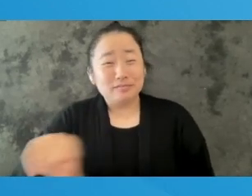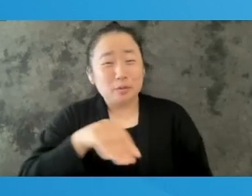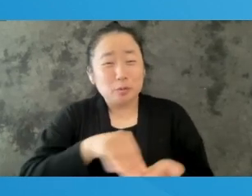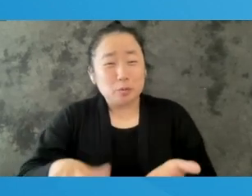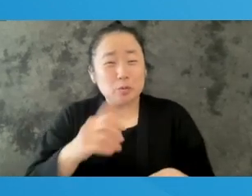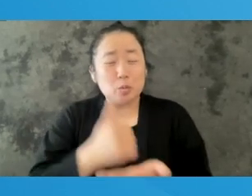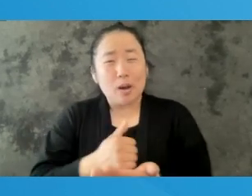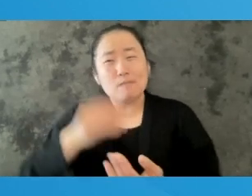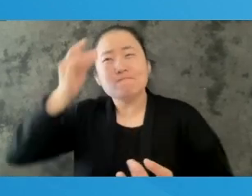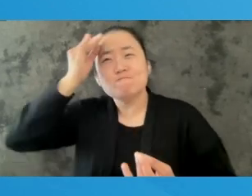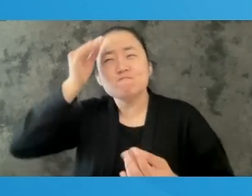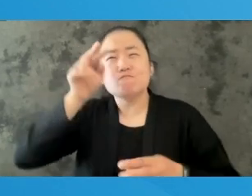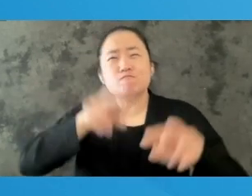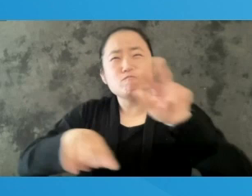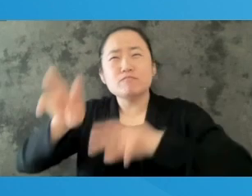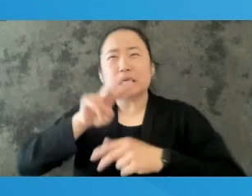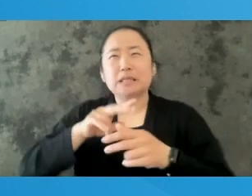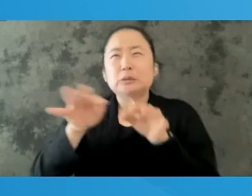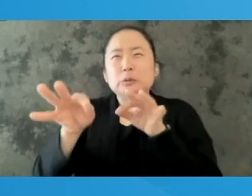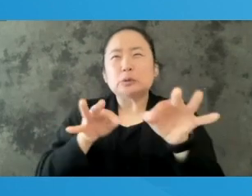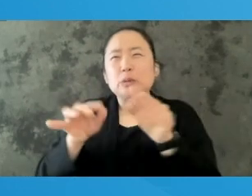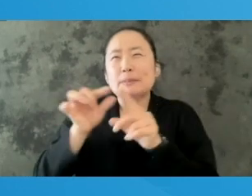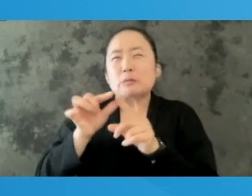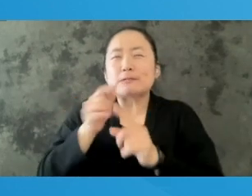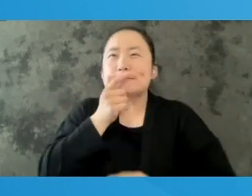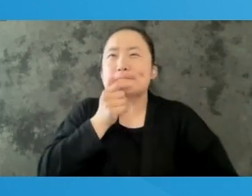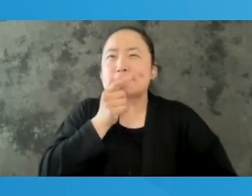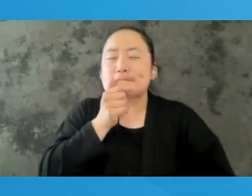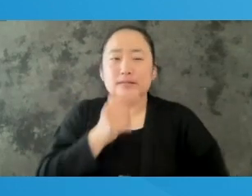oftentimes in the galleries or even the classroom.